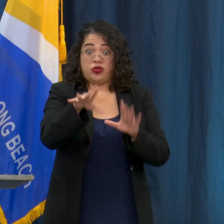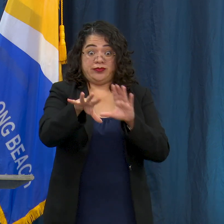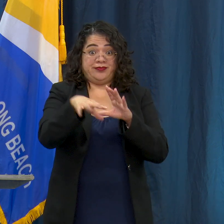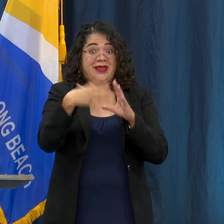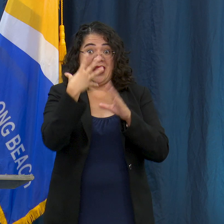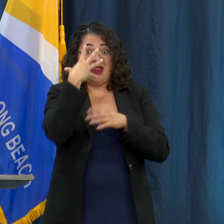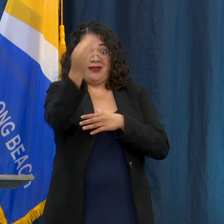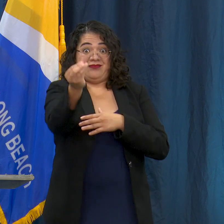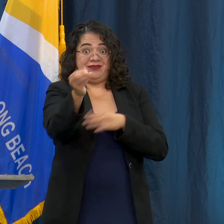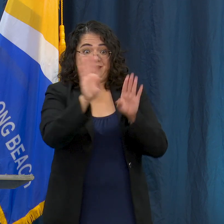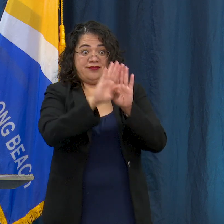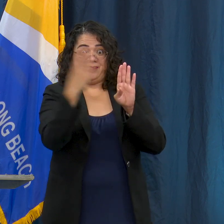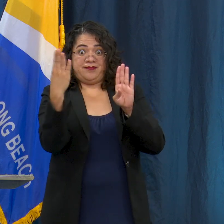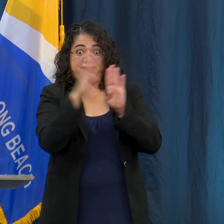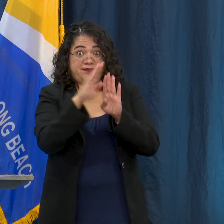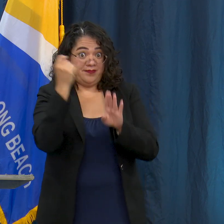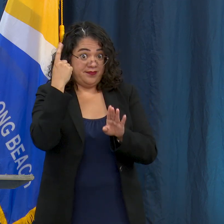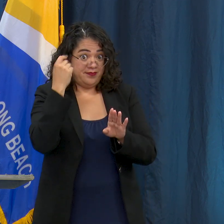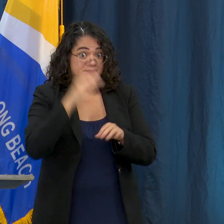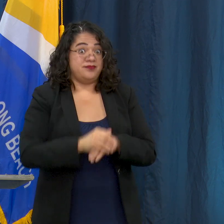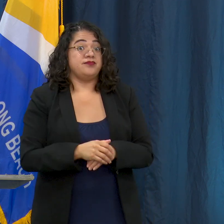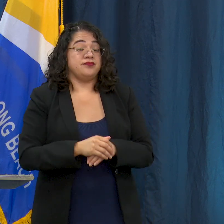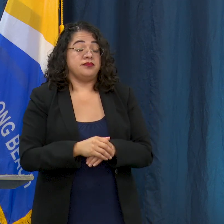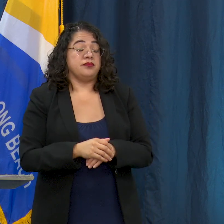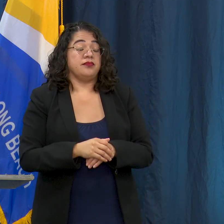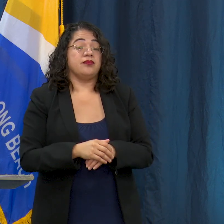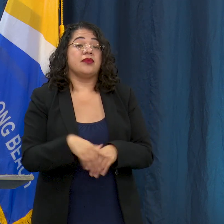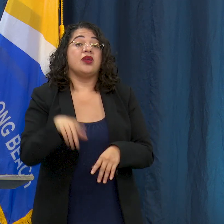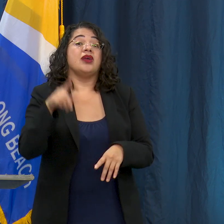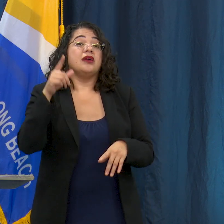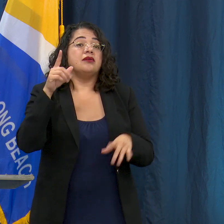want to emphasize that older adults and those with underlying health conditions